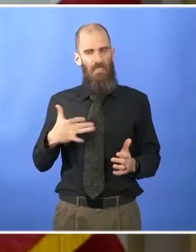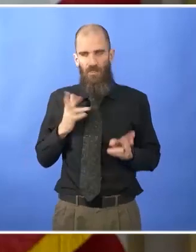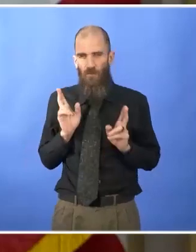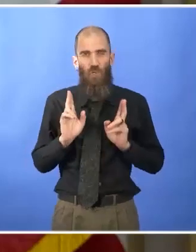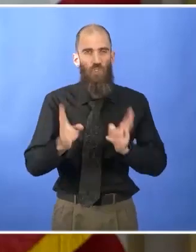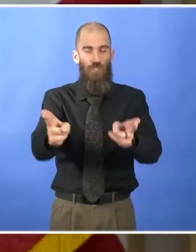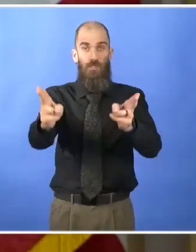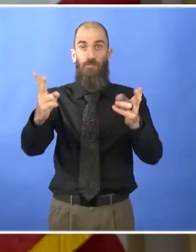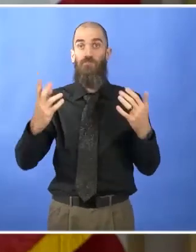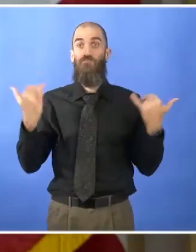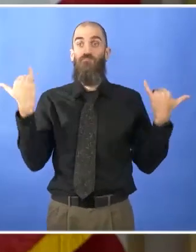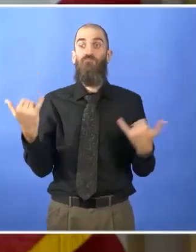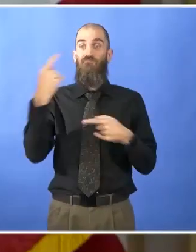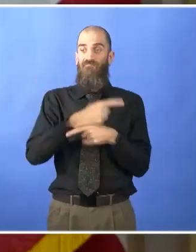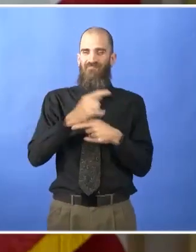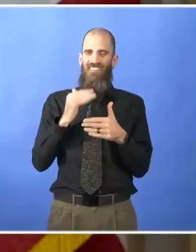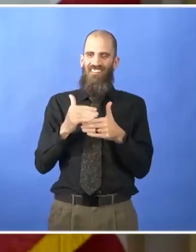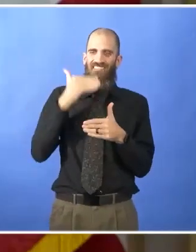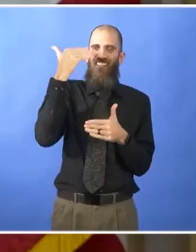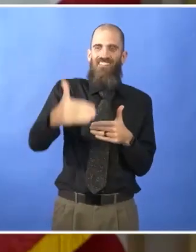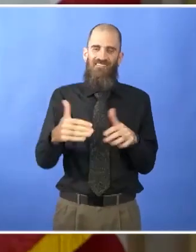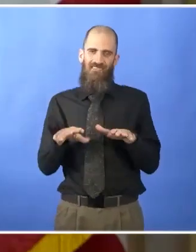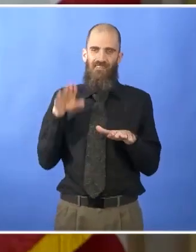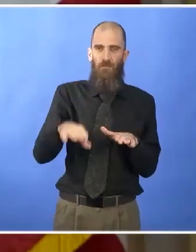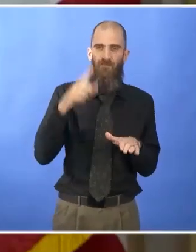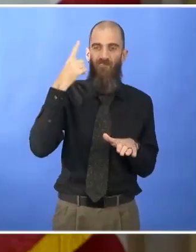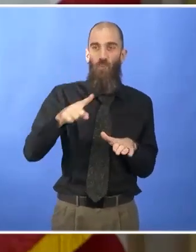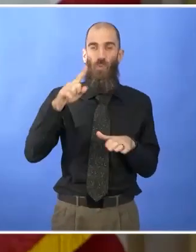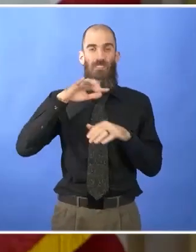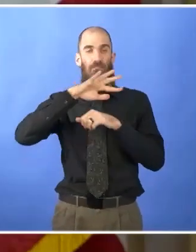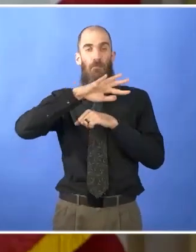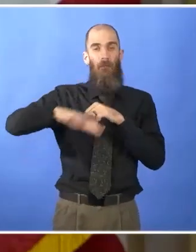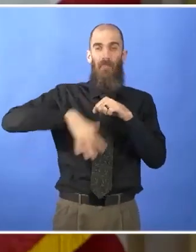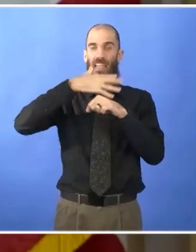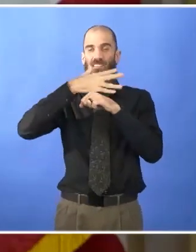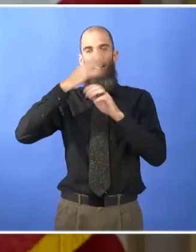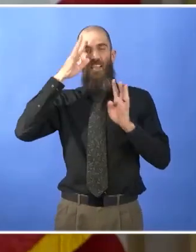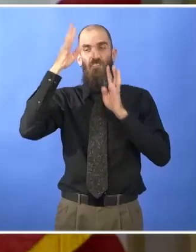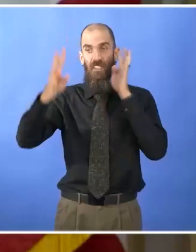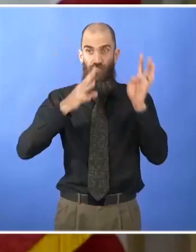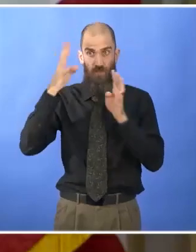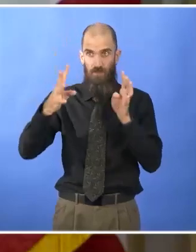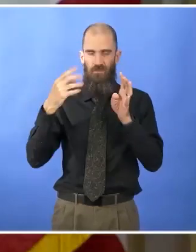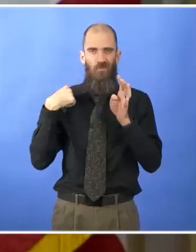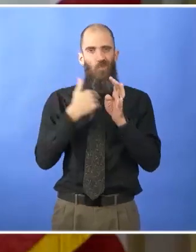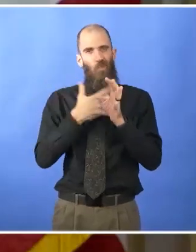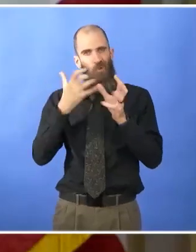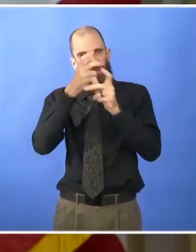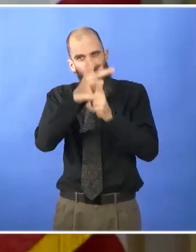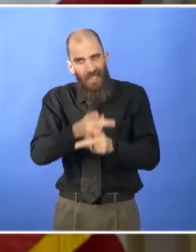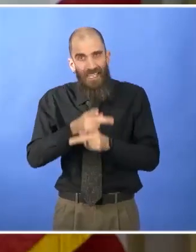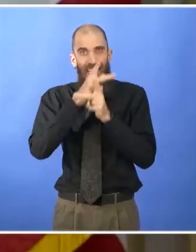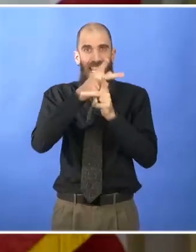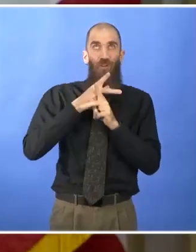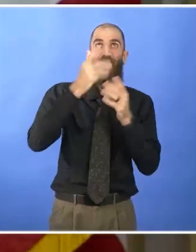WE TAKE ACTION TO CARE FOR OUR SKIES IN ORDER TO PROMOTE STRENGTH AND SUSTAINABILITY IN THE SPACE ECONOMY.